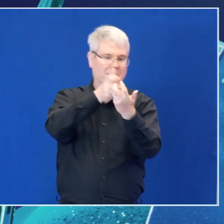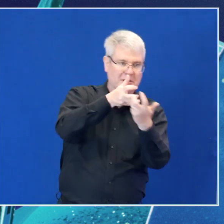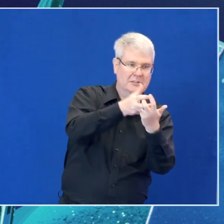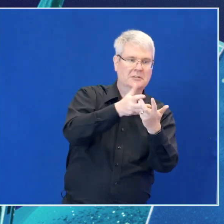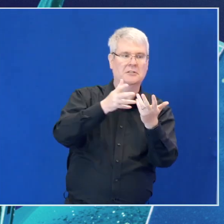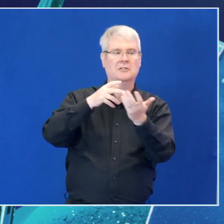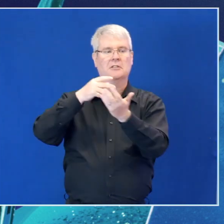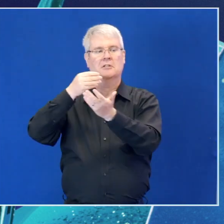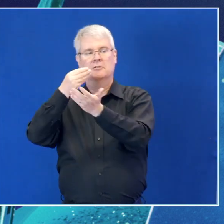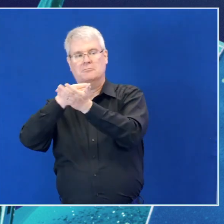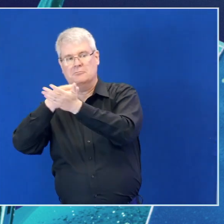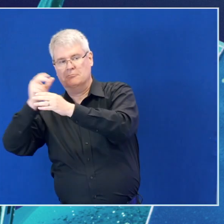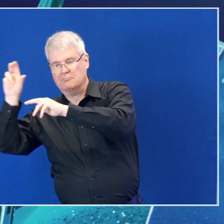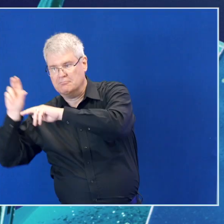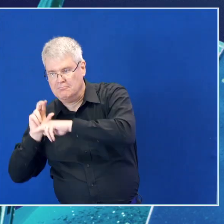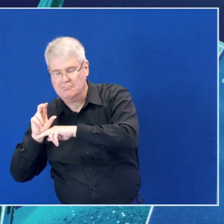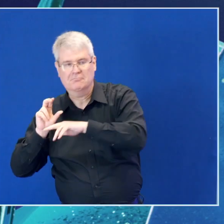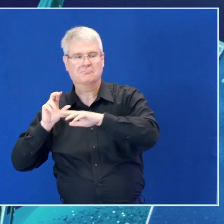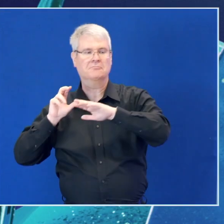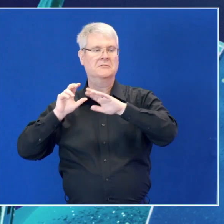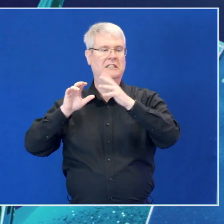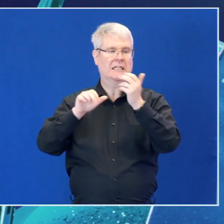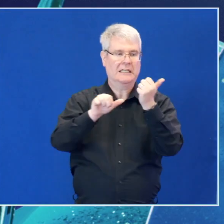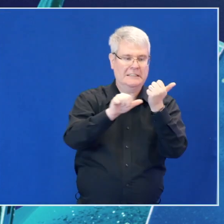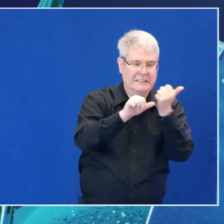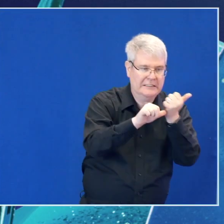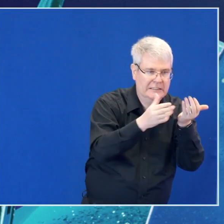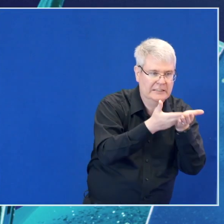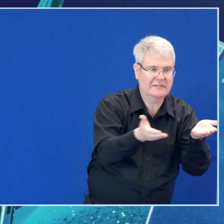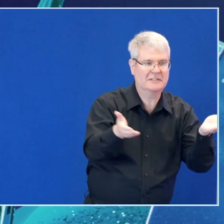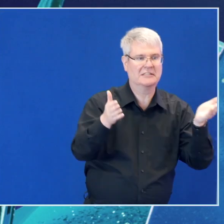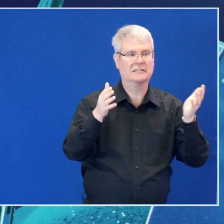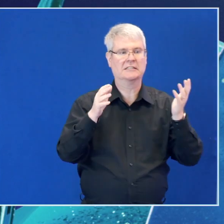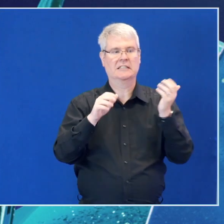That means assistive tech, coaching, sensory tools,